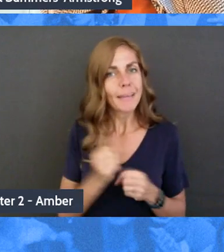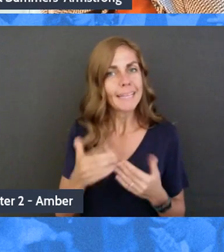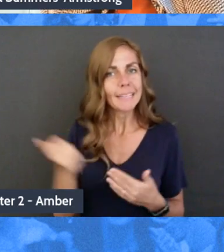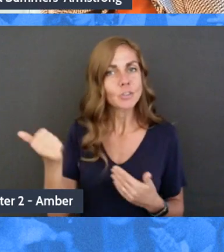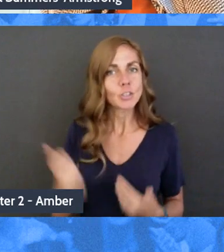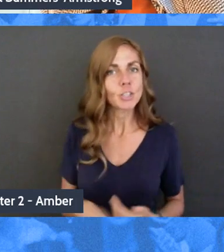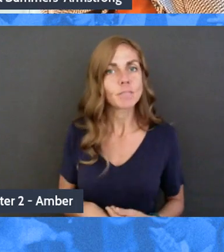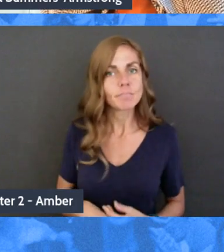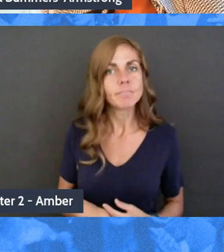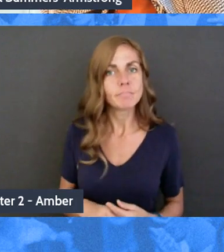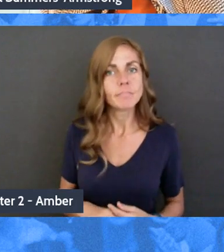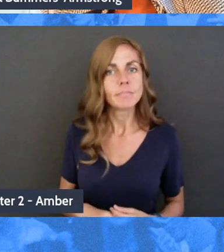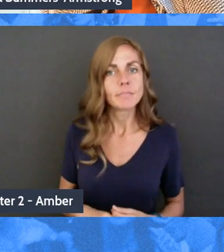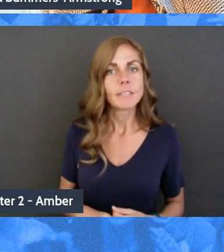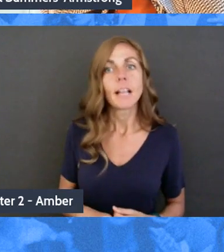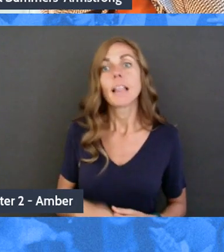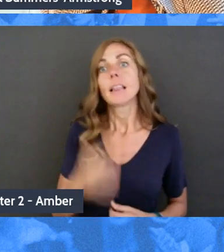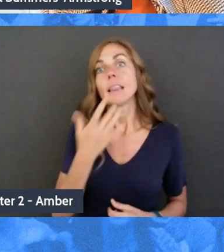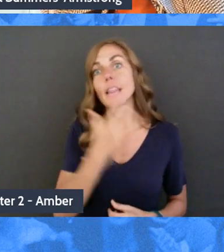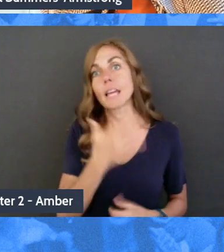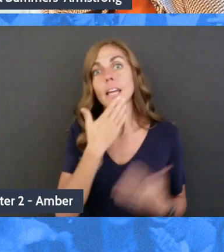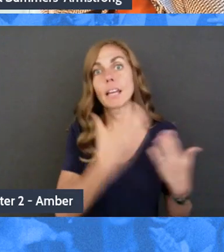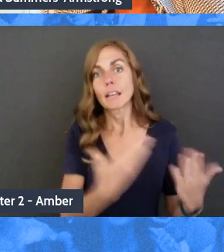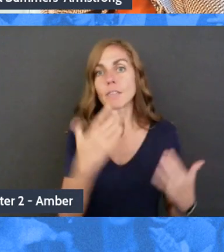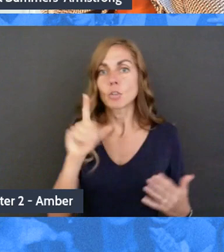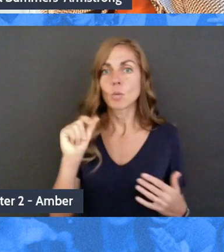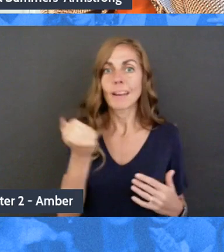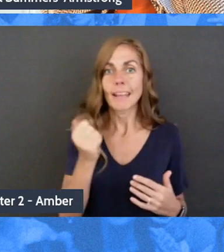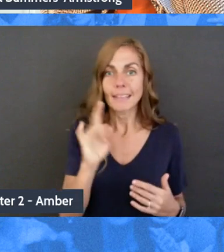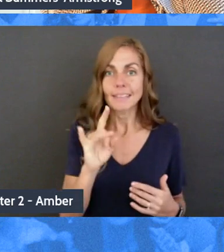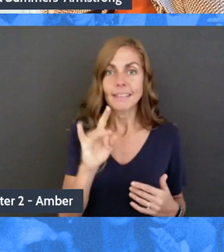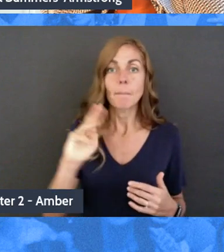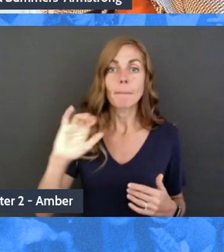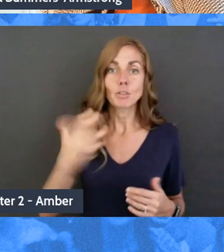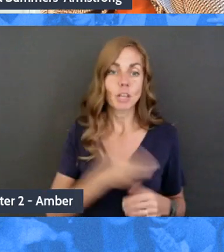Thankfully in 2018, Michigan voters approved by a very large margin,